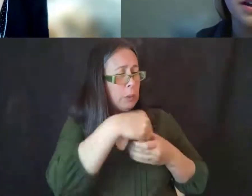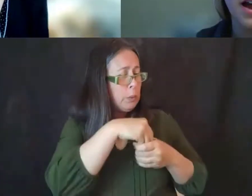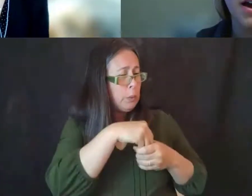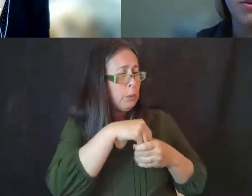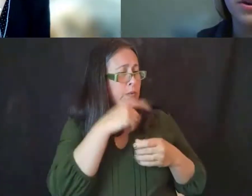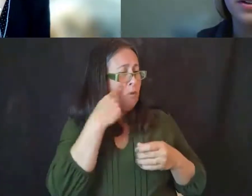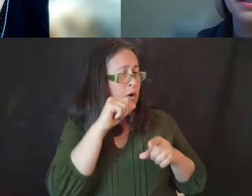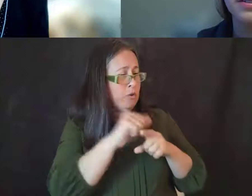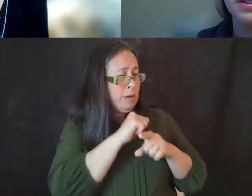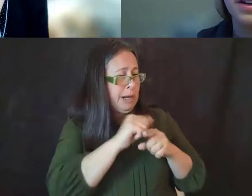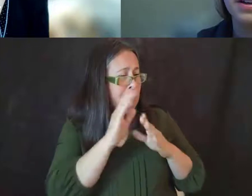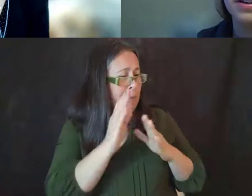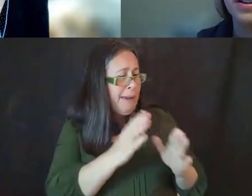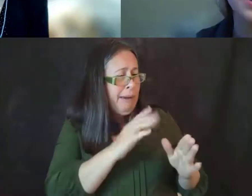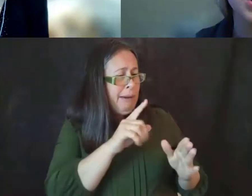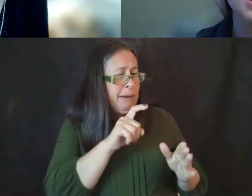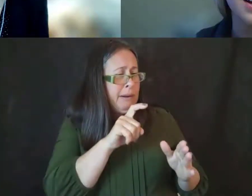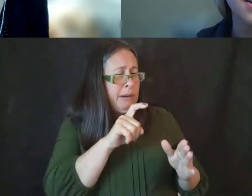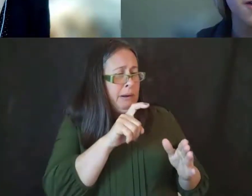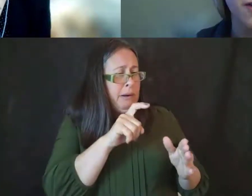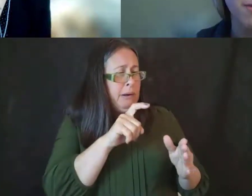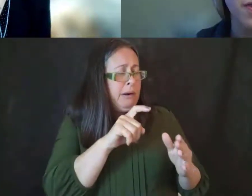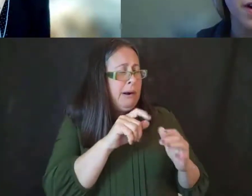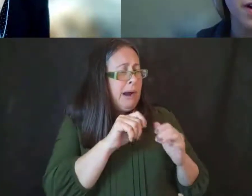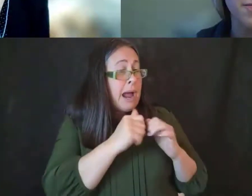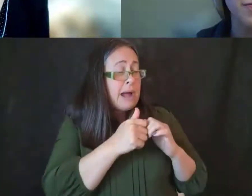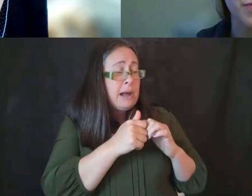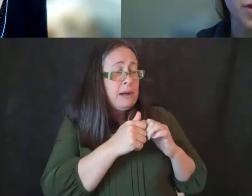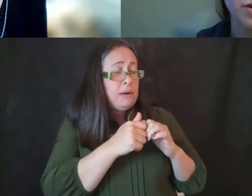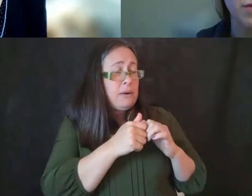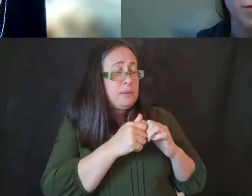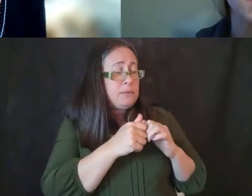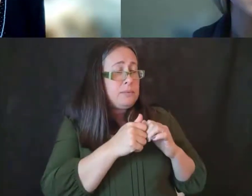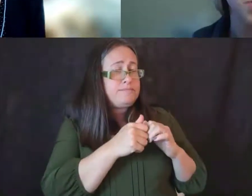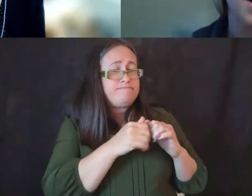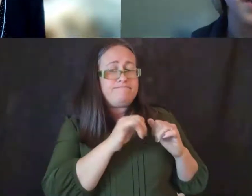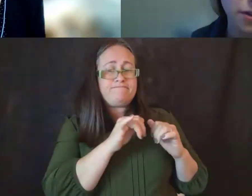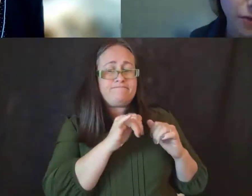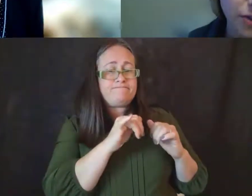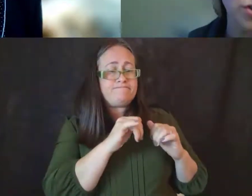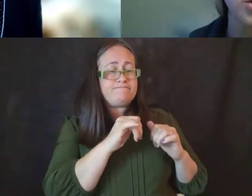and how it is or is not different from the responsible conduct of research